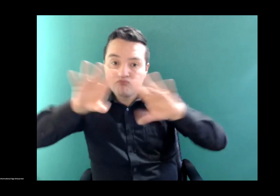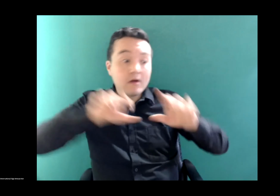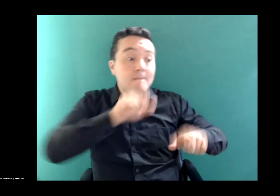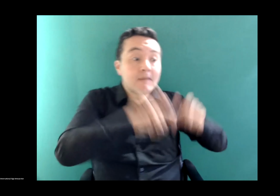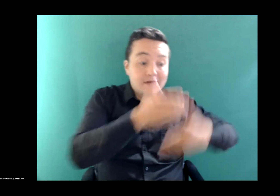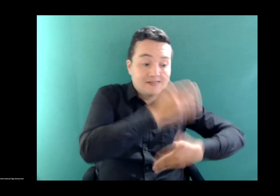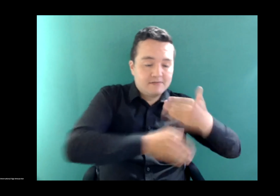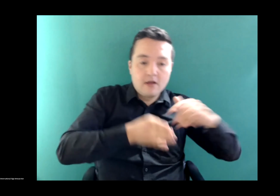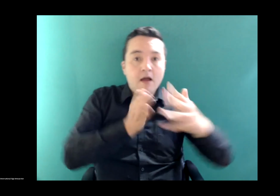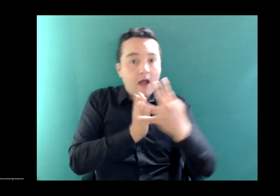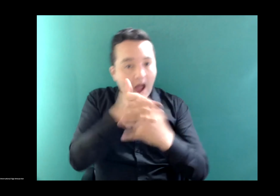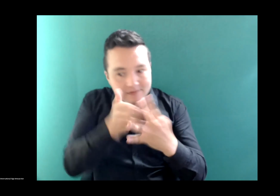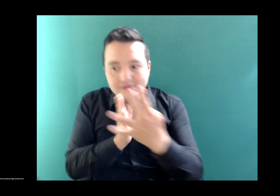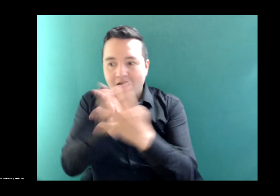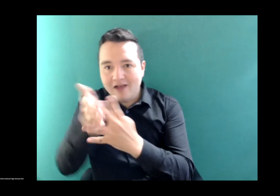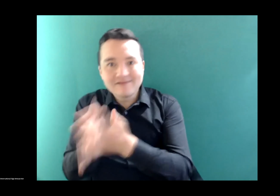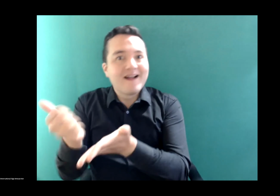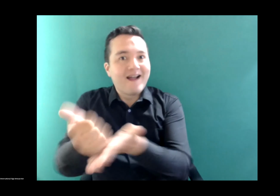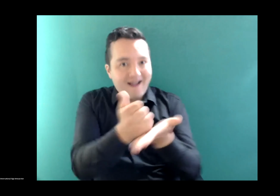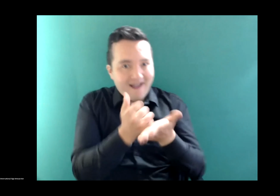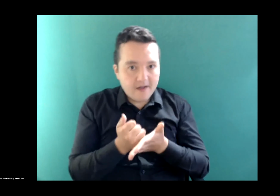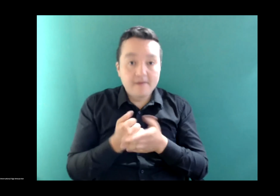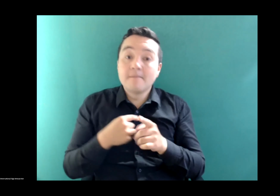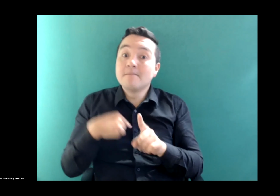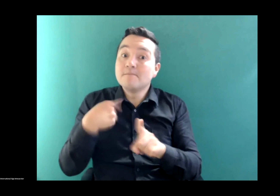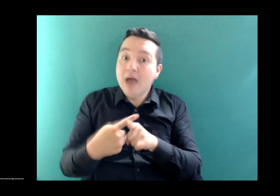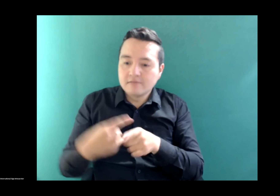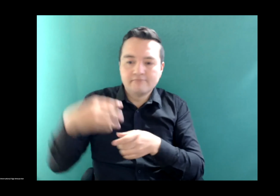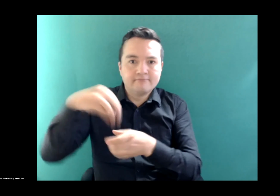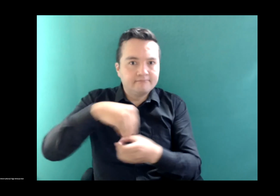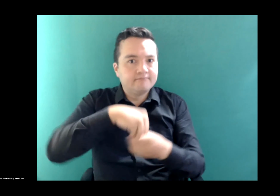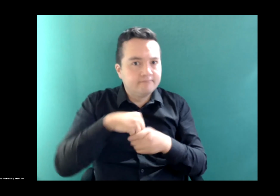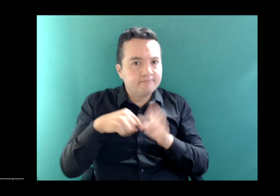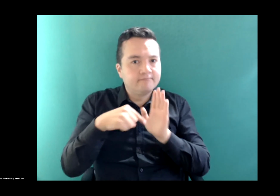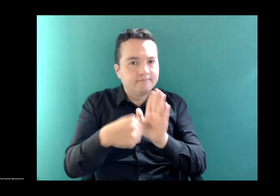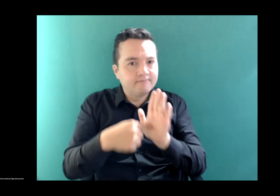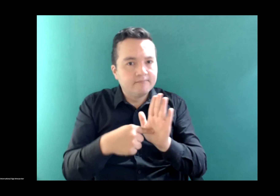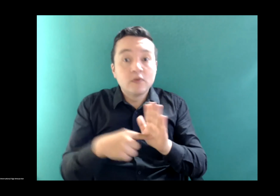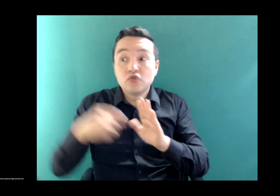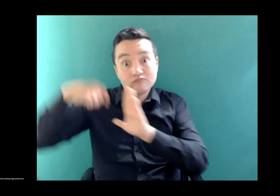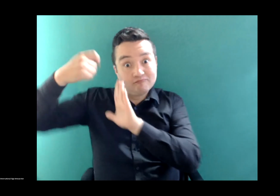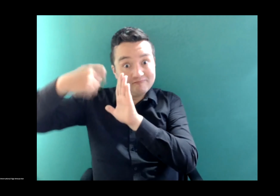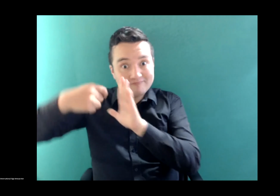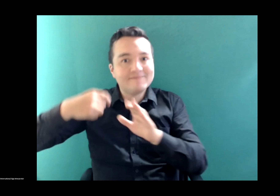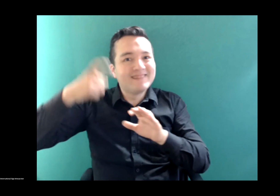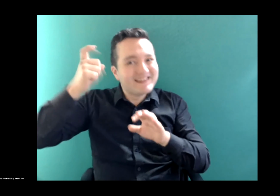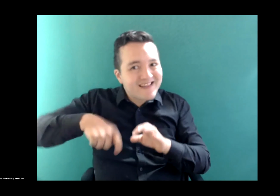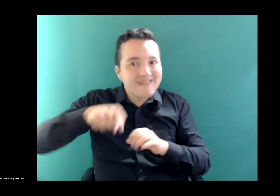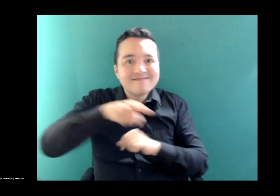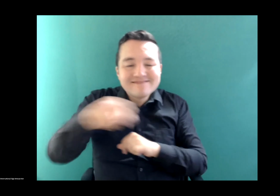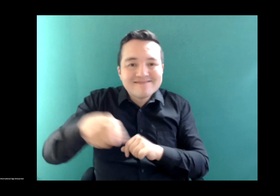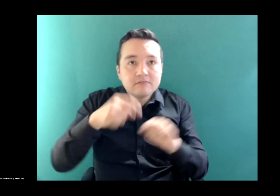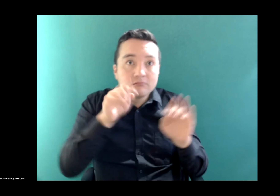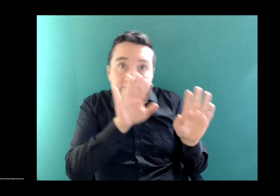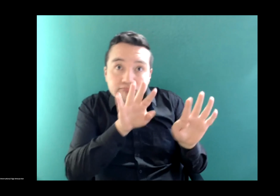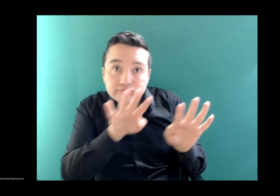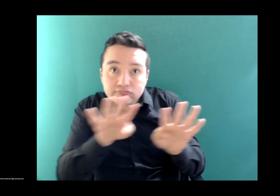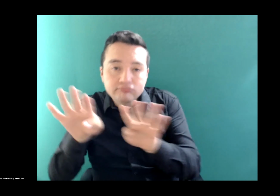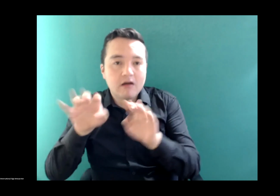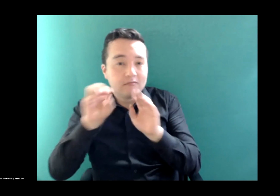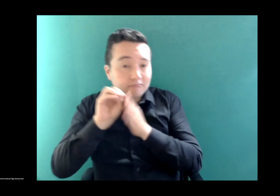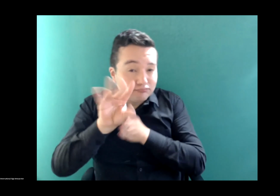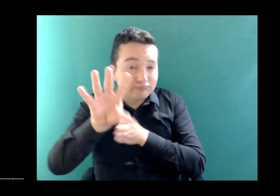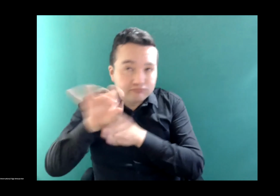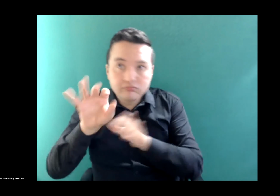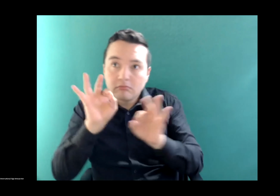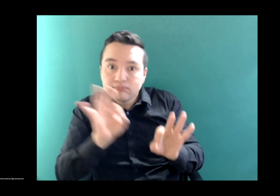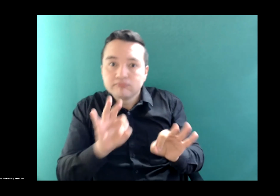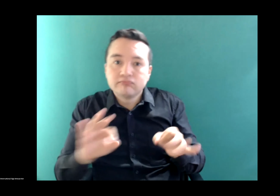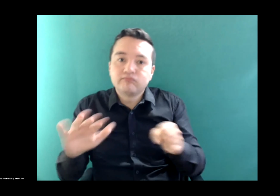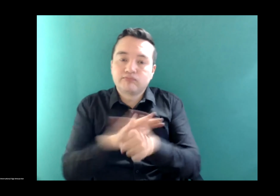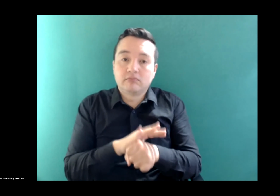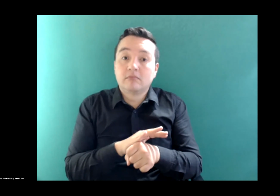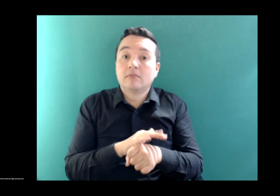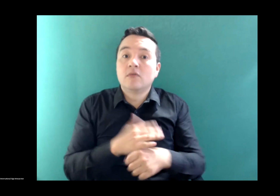Before that, the national agency and the community came to create a new legislation that would apply to movie theaters.